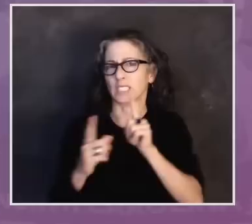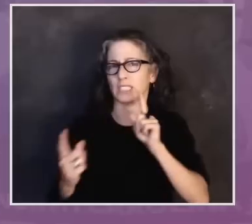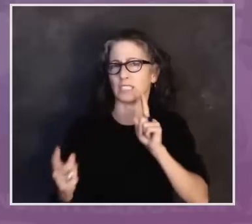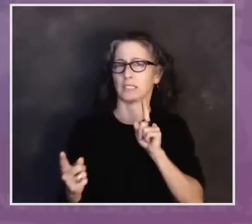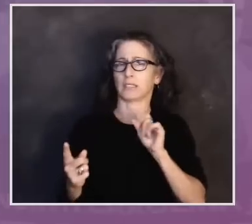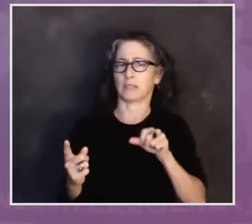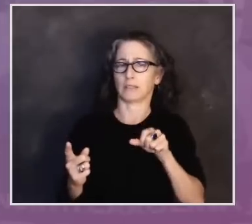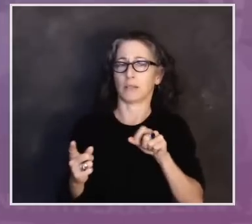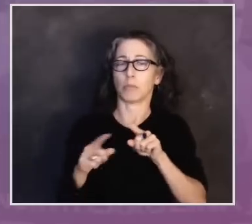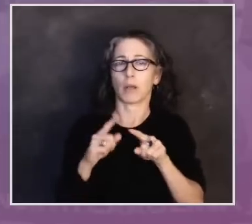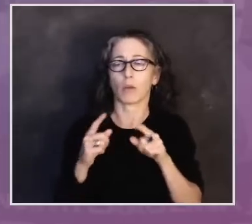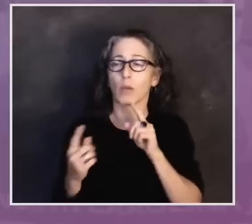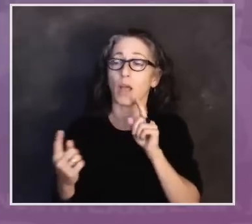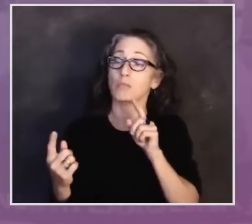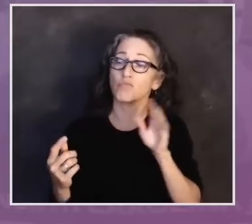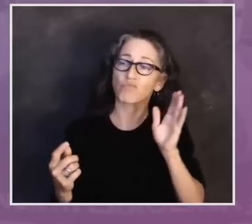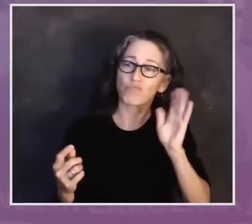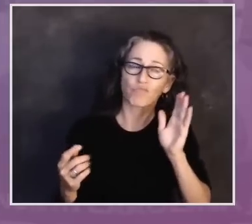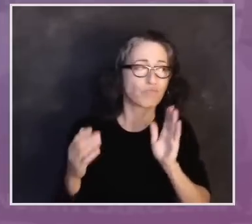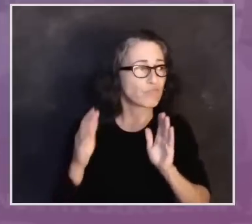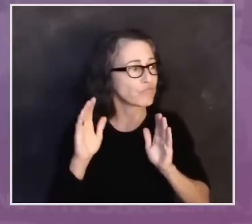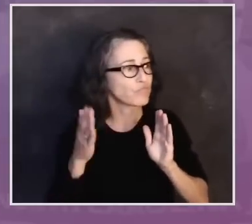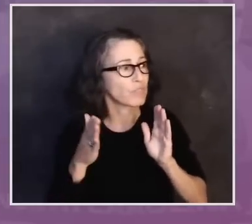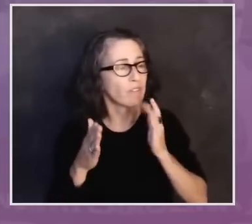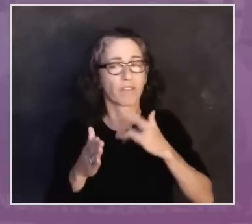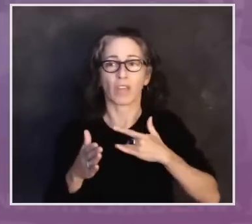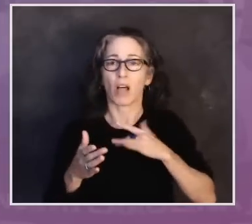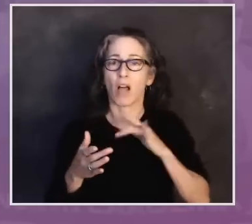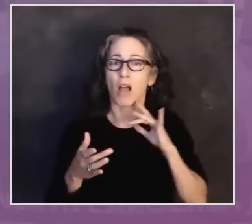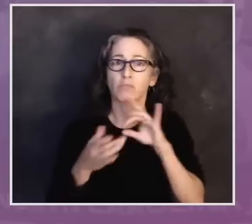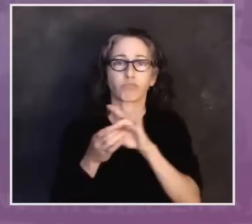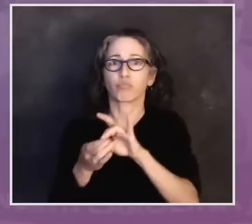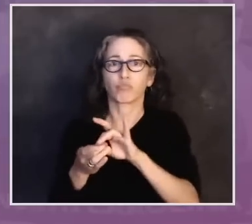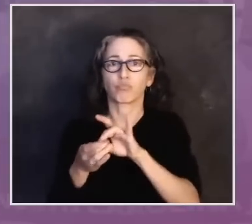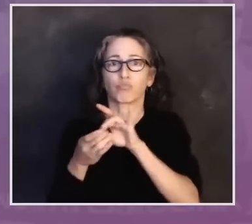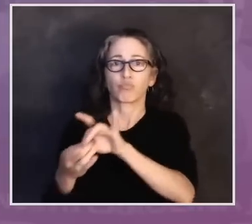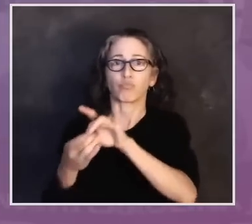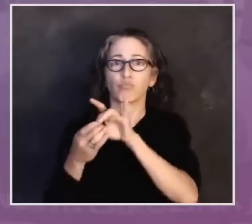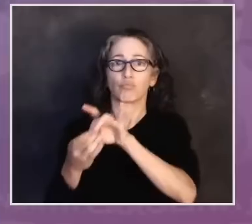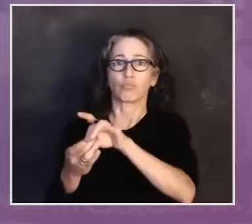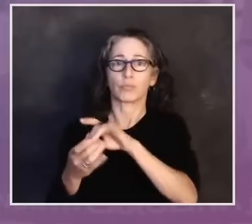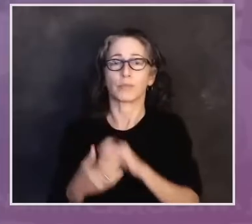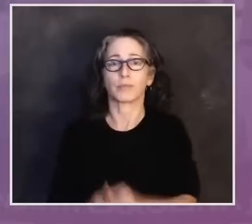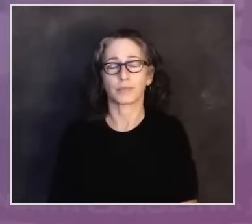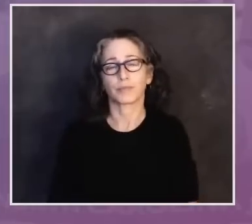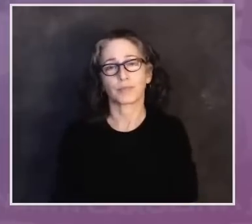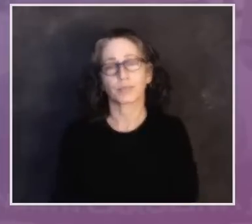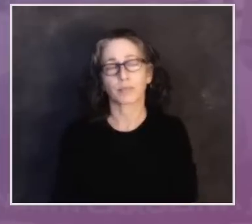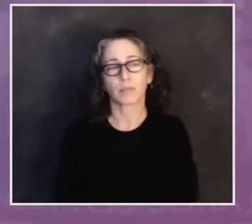THAT I HAVEN'T SEEN, AT A DISTANCE, OF COURSE, BUT BEING